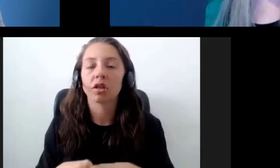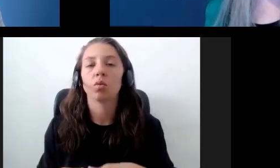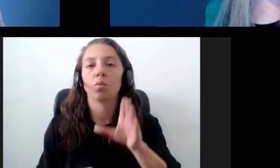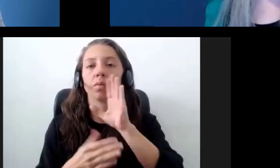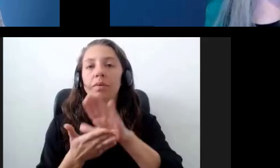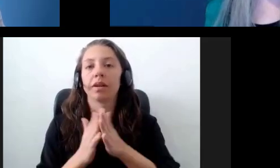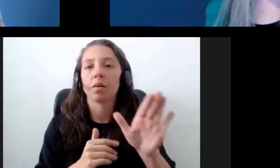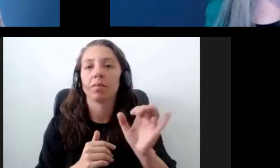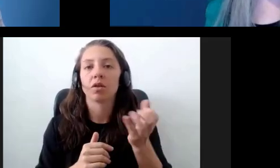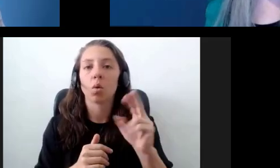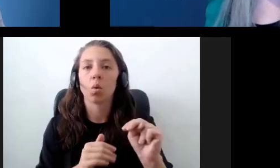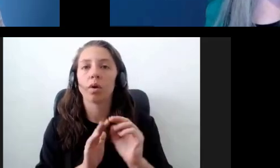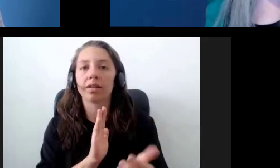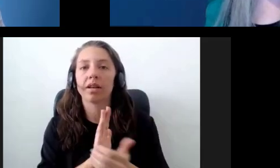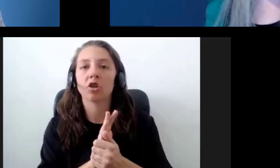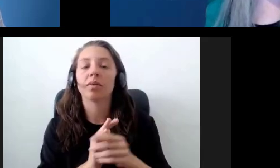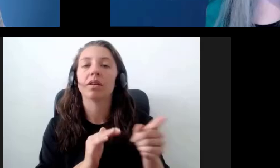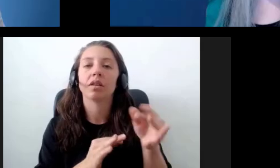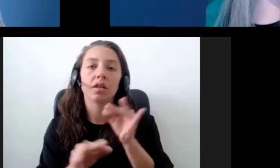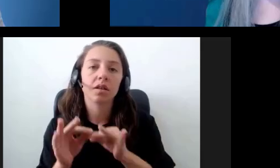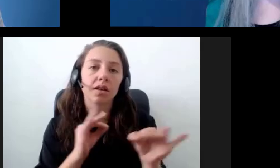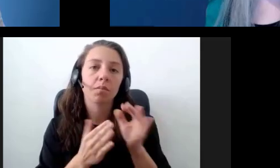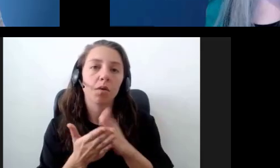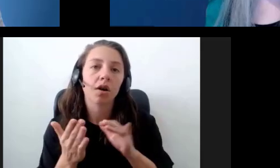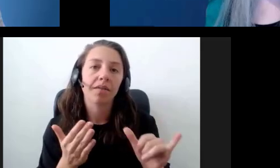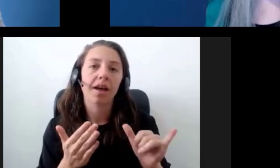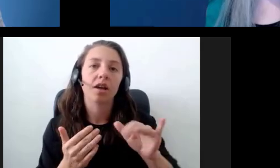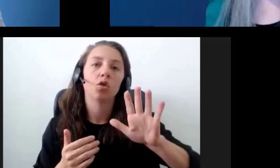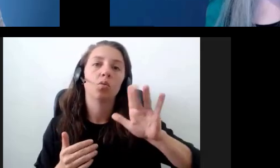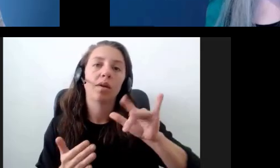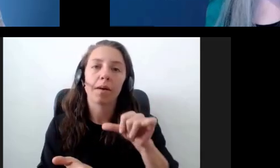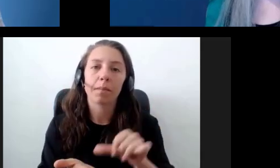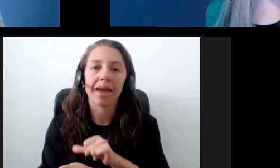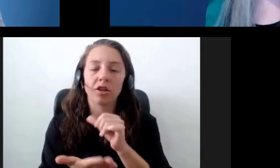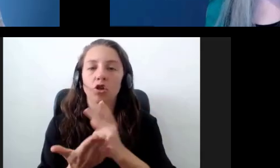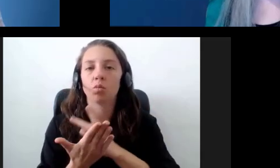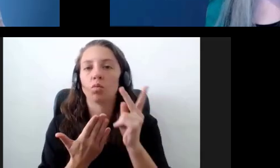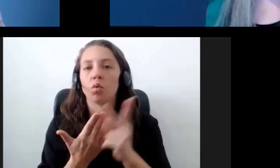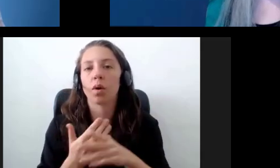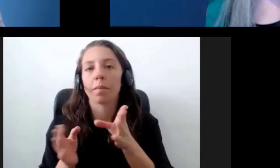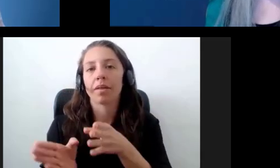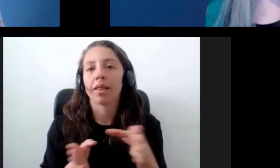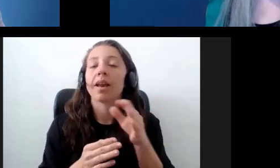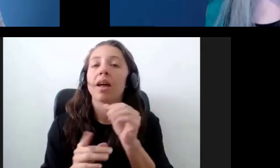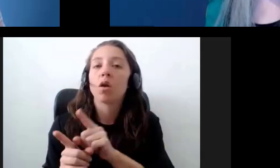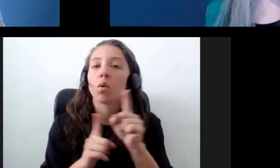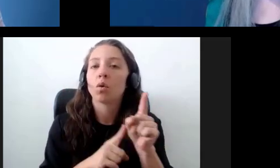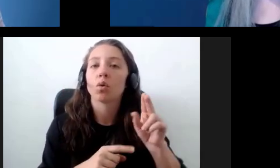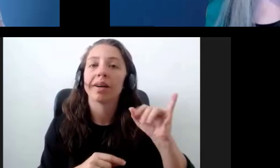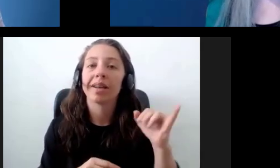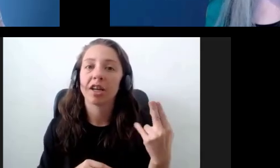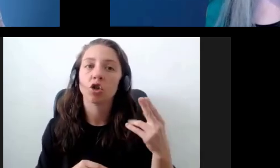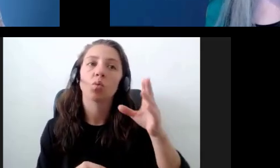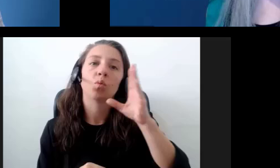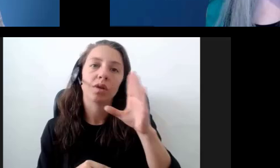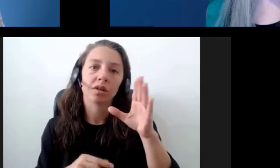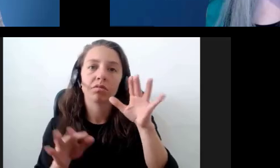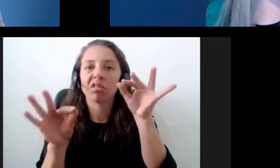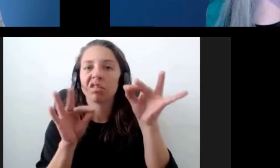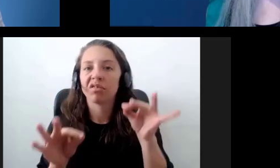instead of part of the 25 page program plan. And NIH is further defining expectations for mentor training